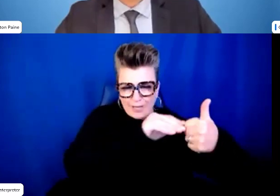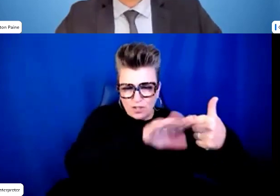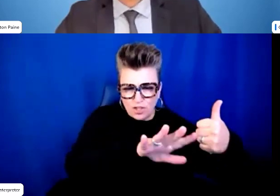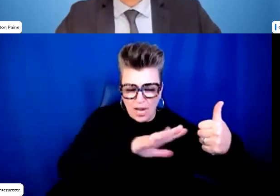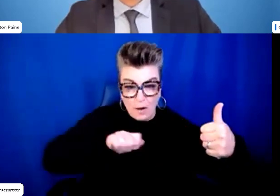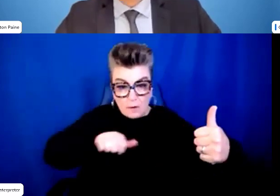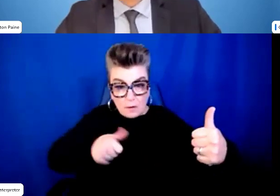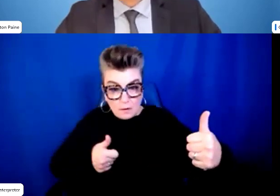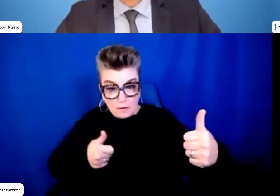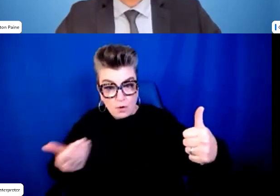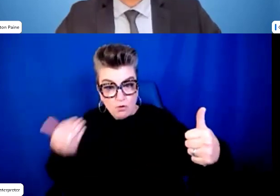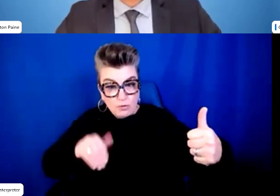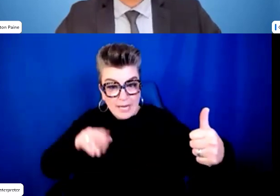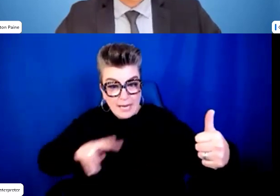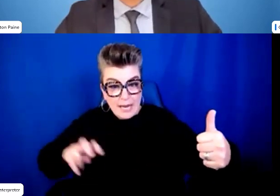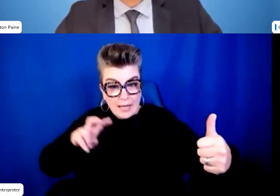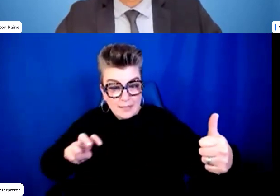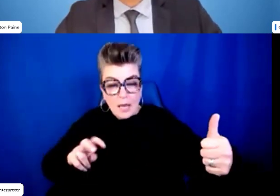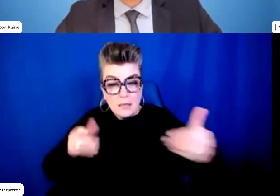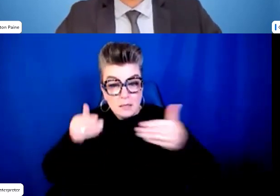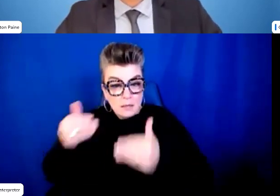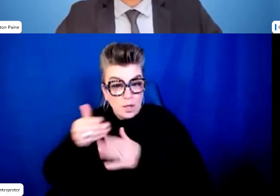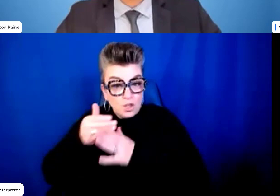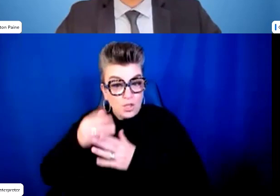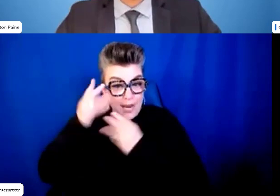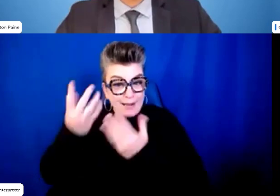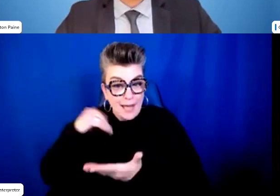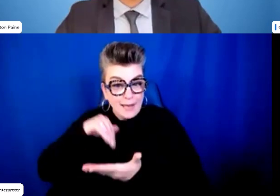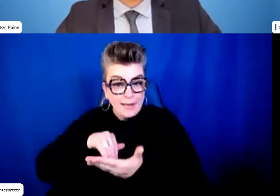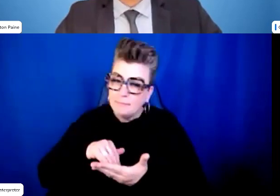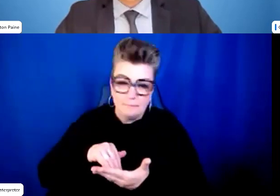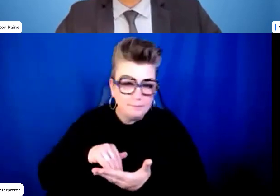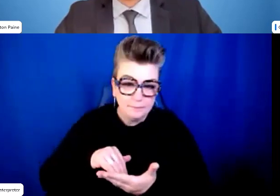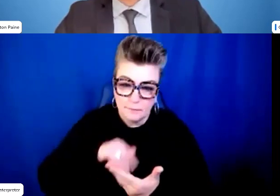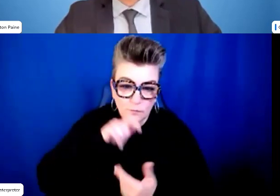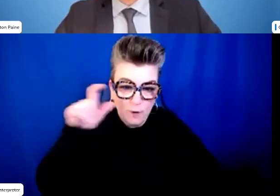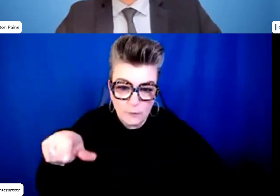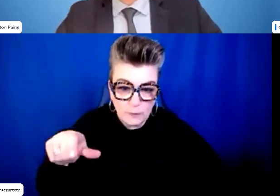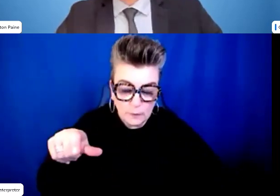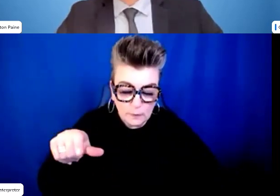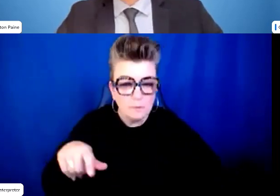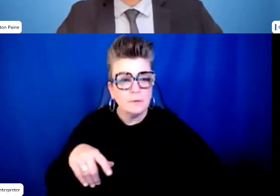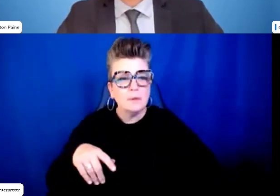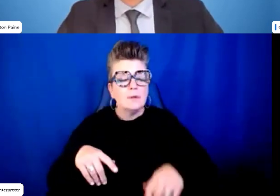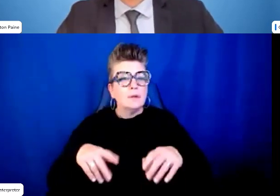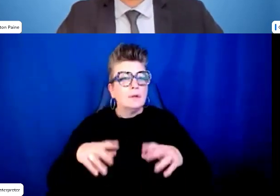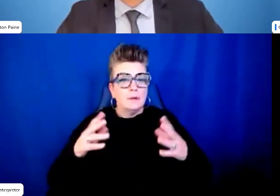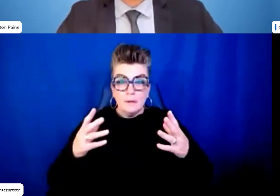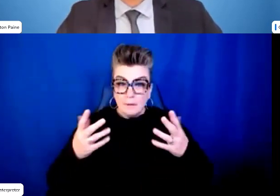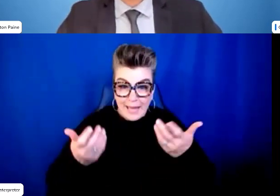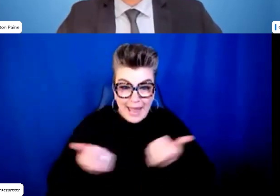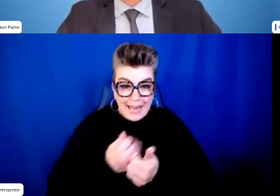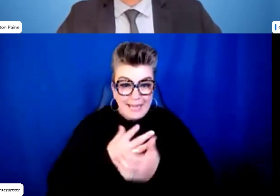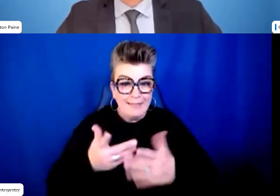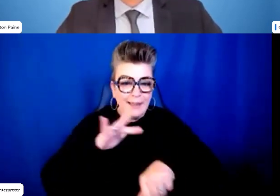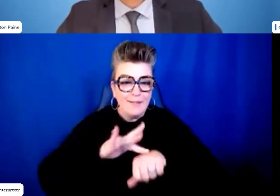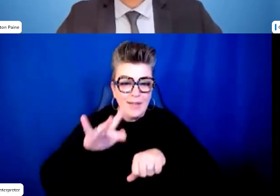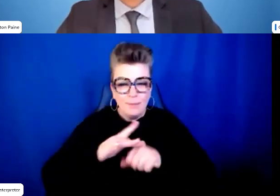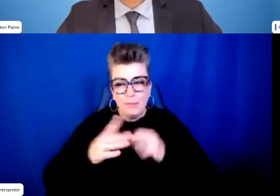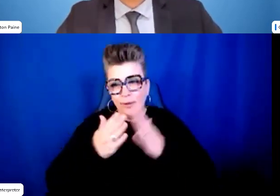would not be expected to share those data again, particularly things that are sort of made, you know, actually available through things like, you know, government repositories,